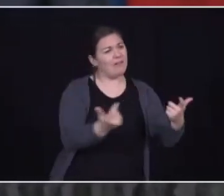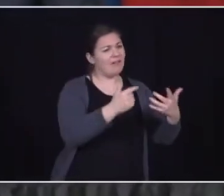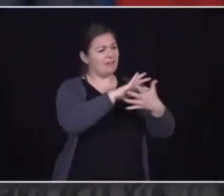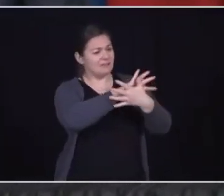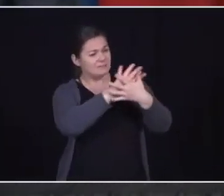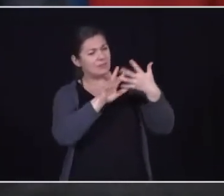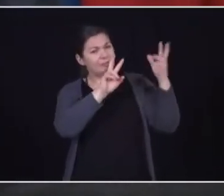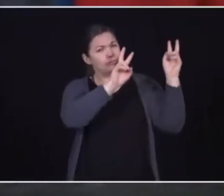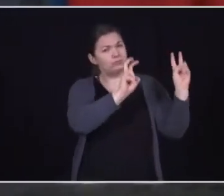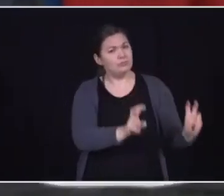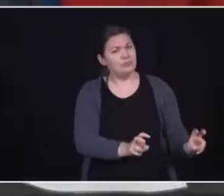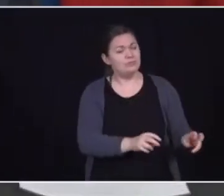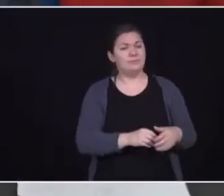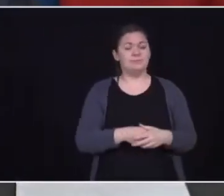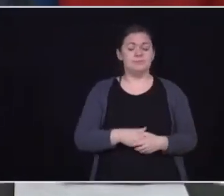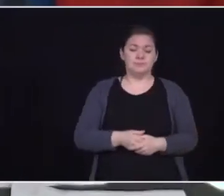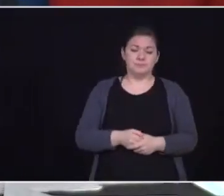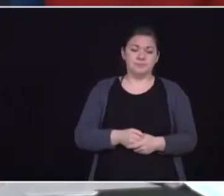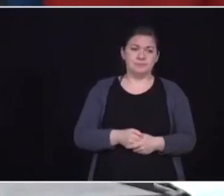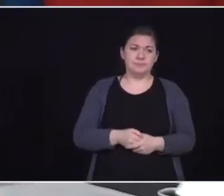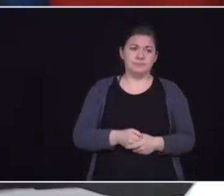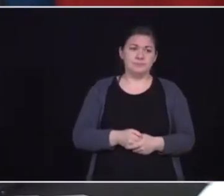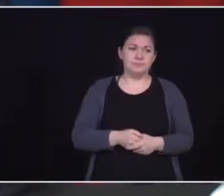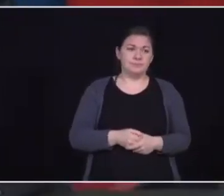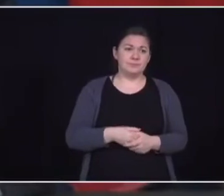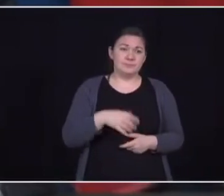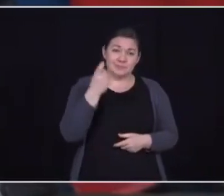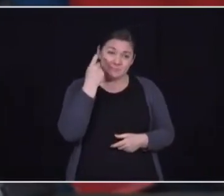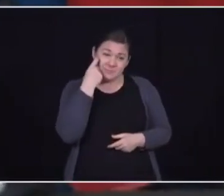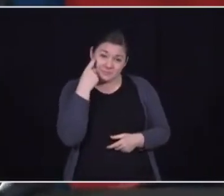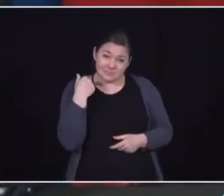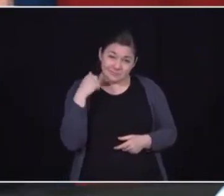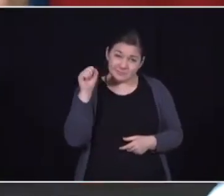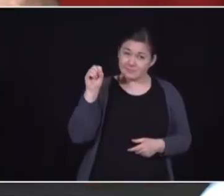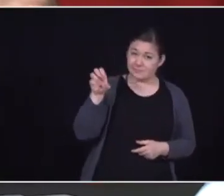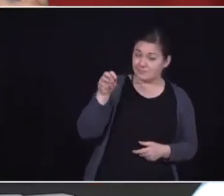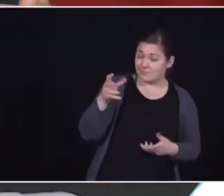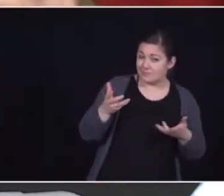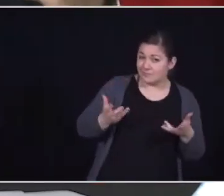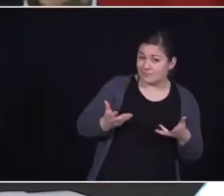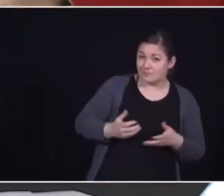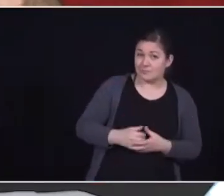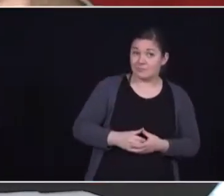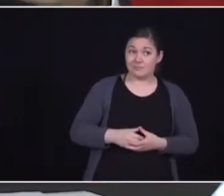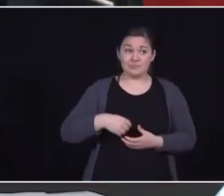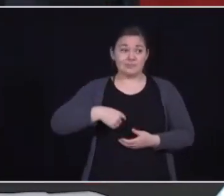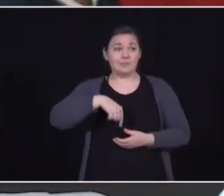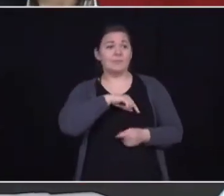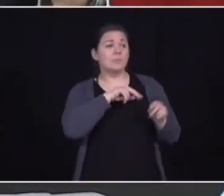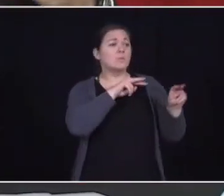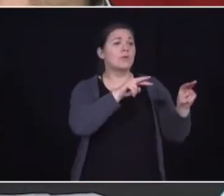Our situations like these taken into consideration when it comes to vaccine distribution? We take a variety of things into